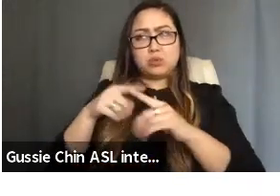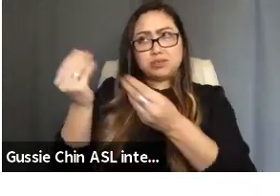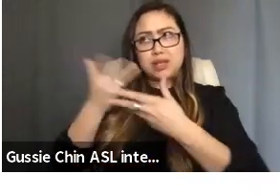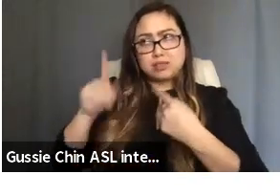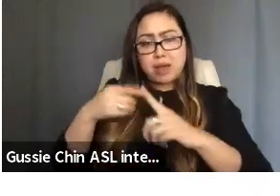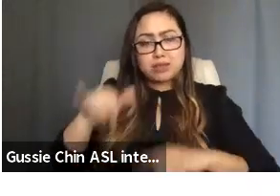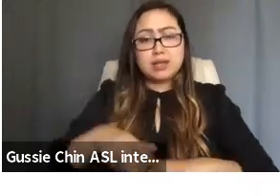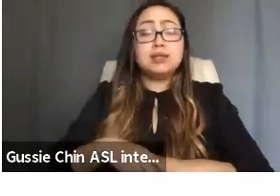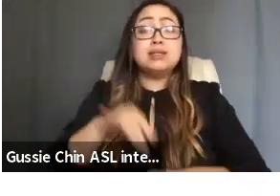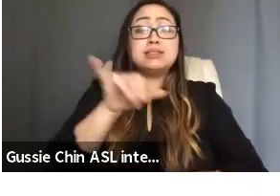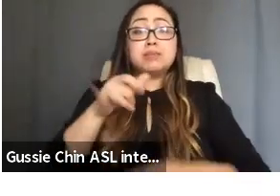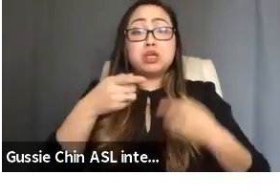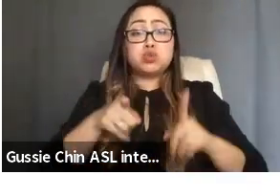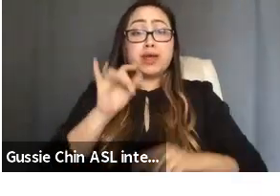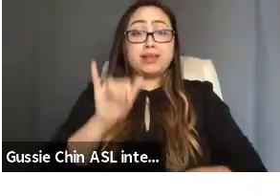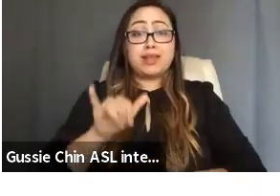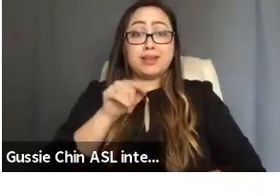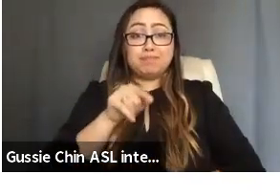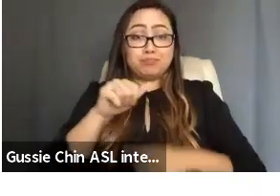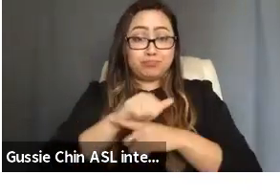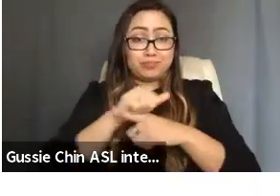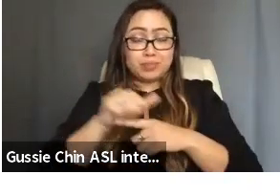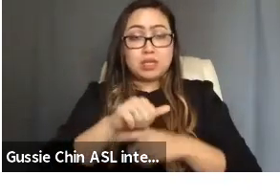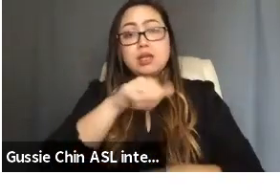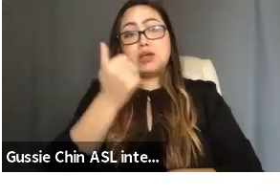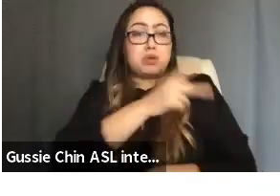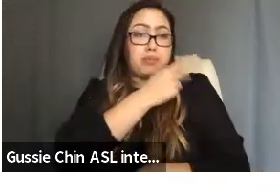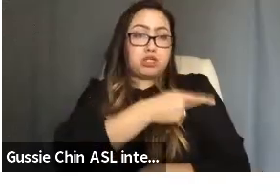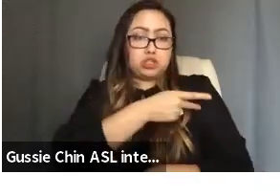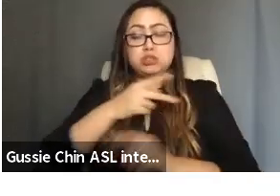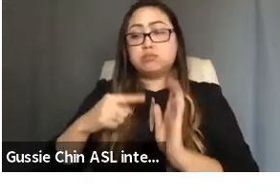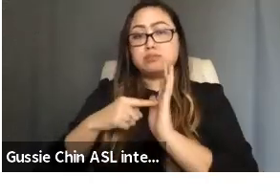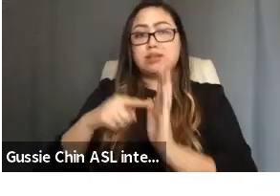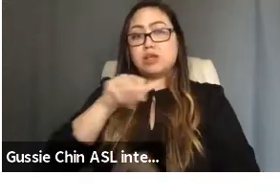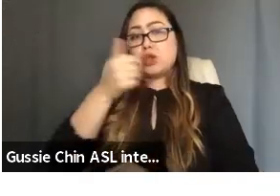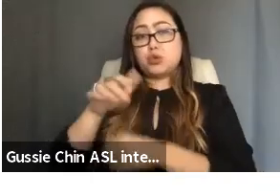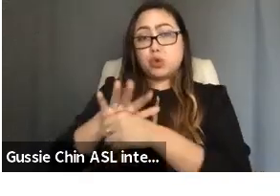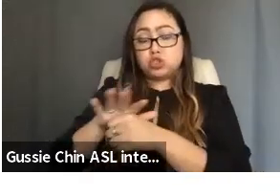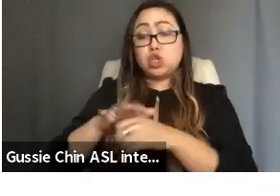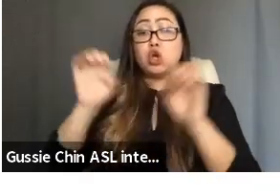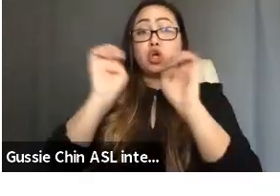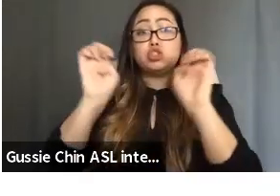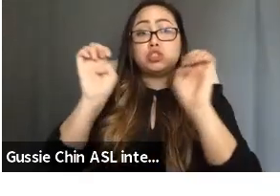during the exercise, another patient presented at another location at an urgent care clinic and they